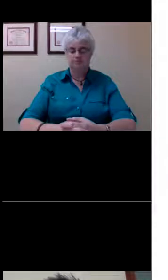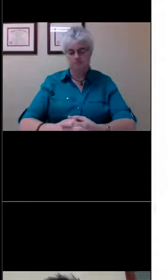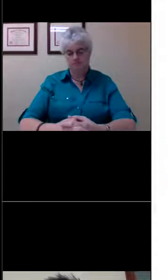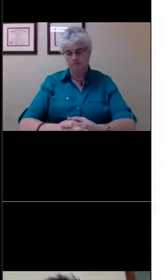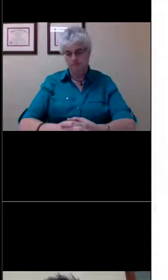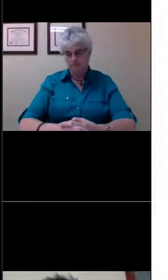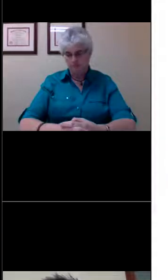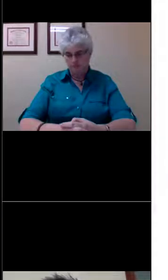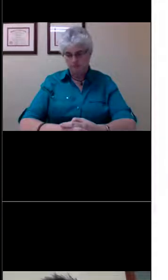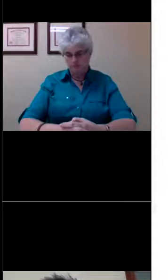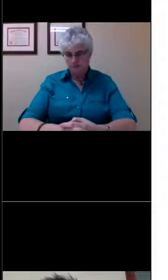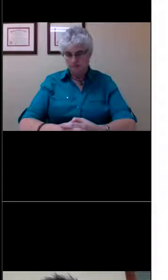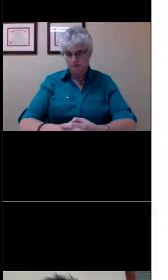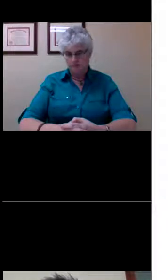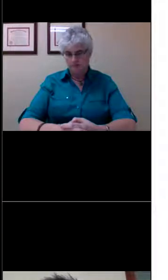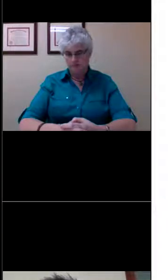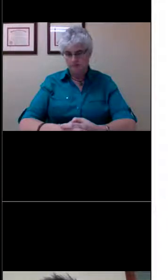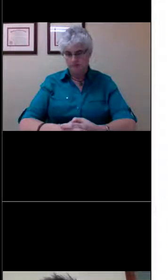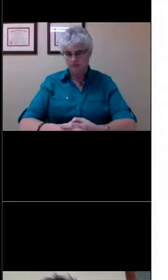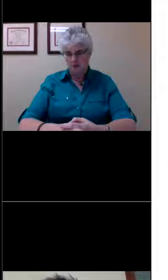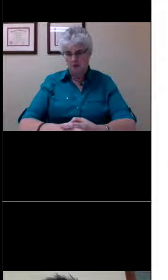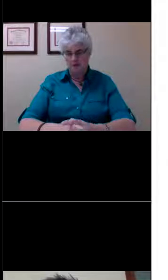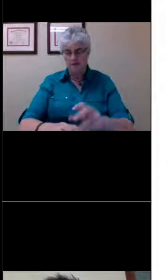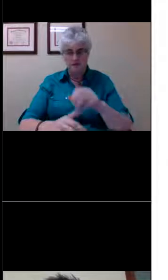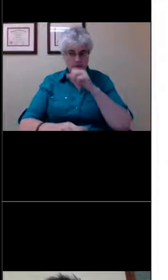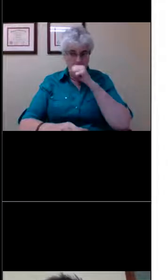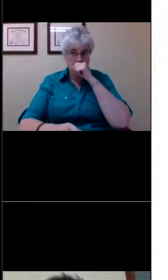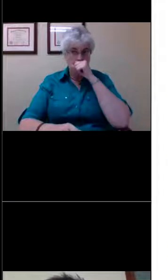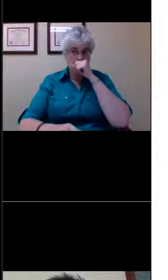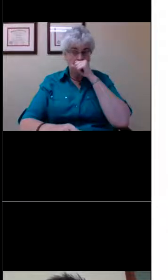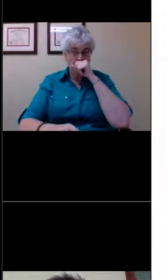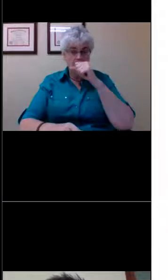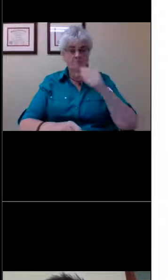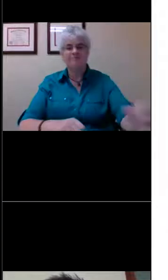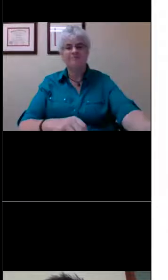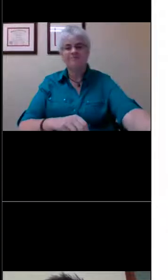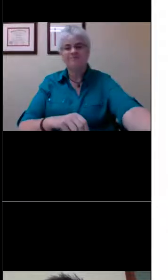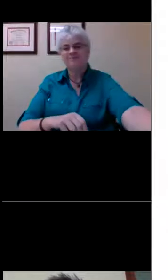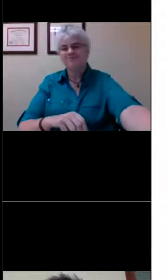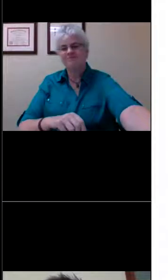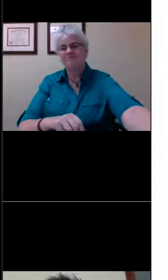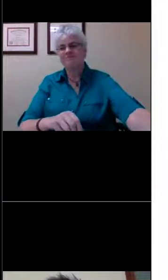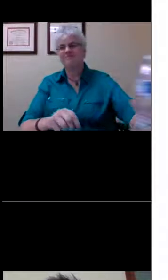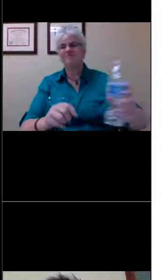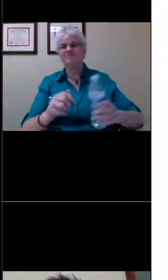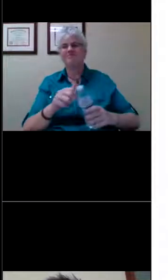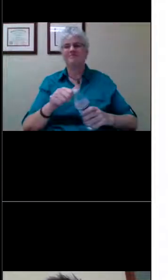And I'm a mom of two fur babies and two twin human forces of nature.